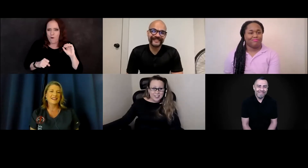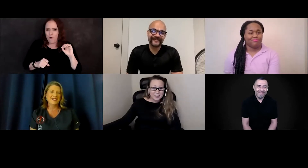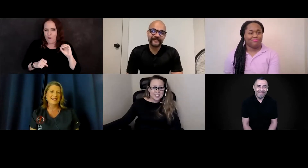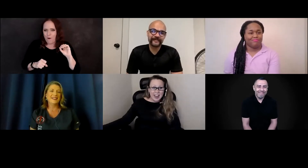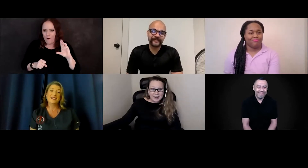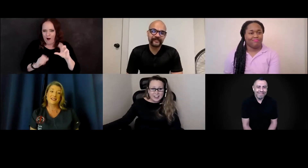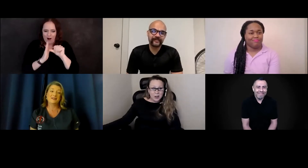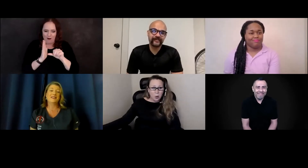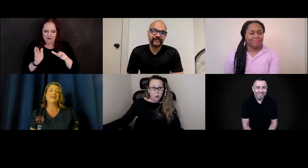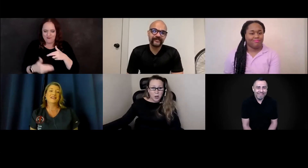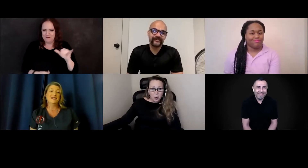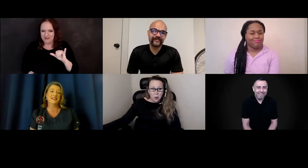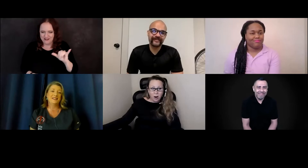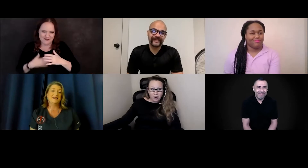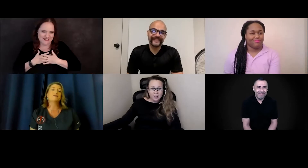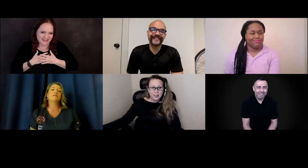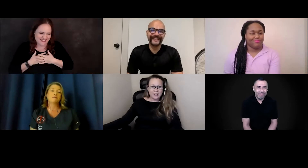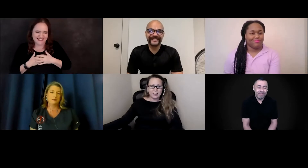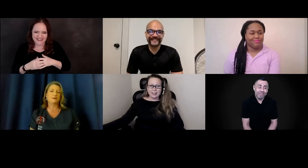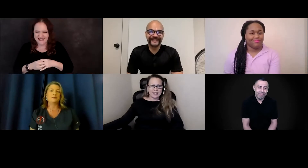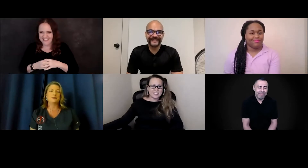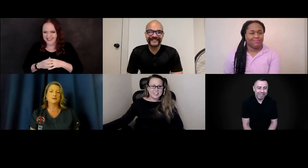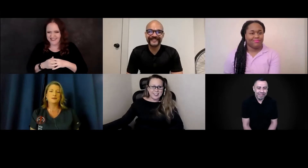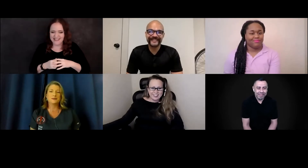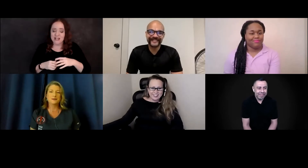And in a cold OR. Goodness. What a story.